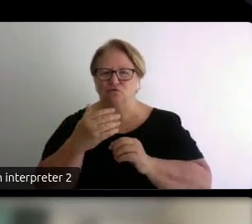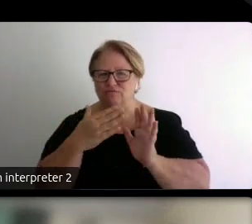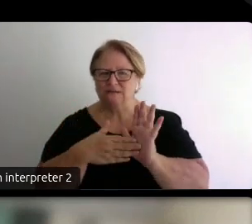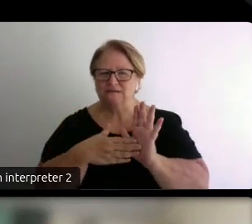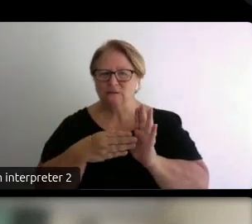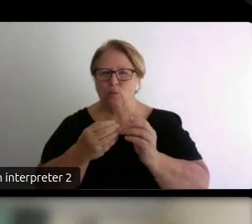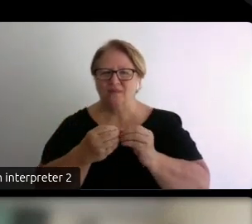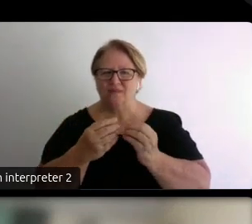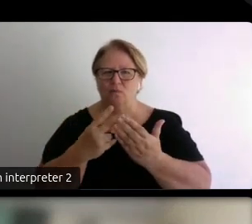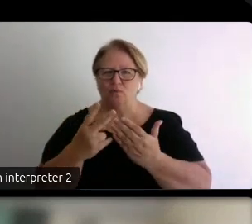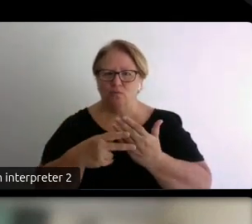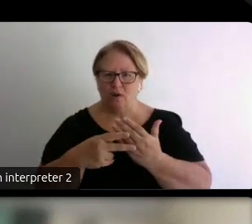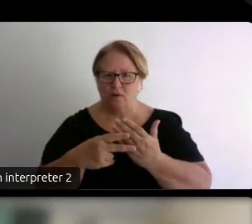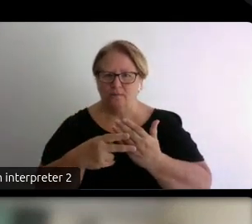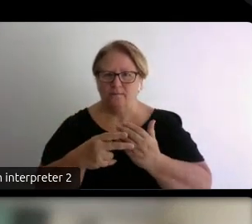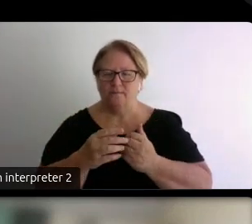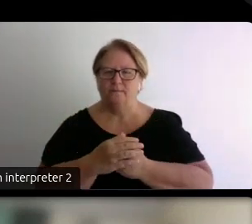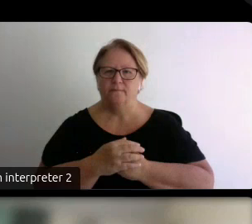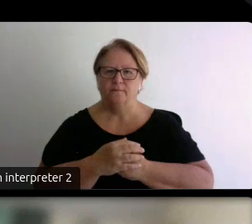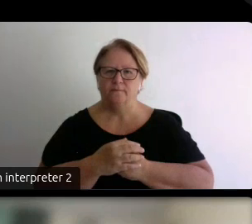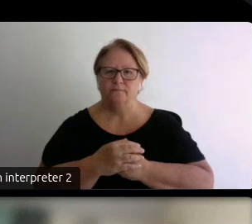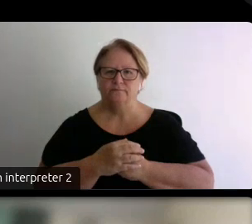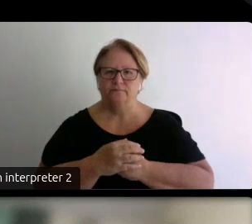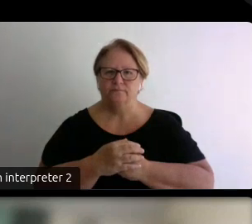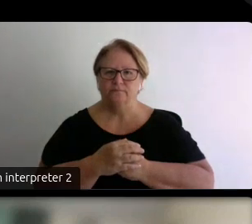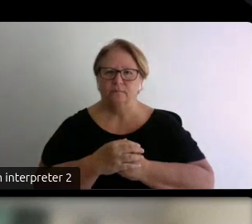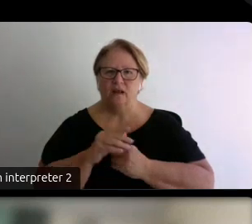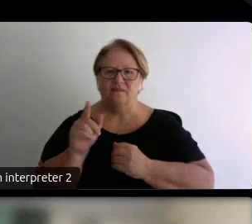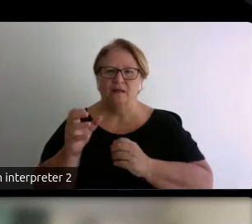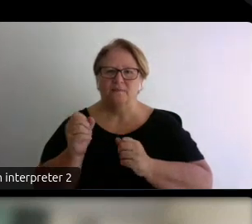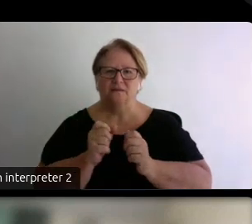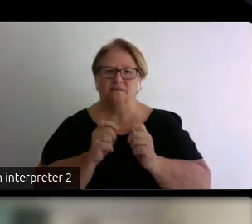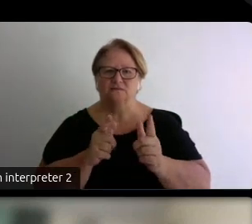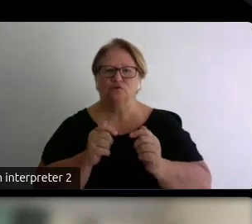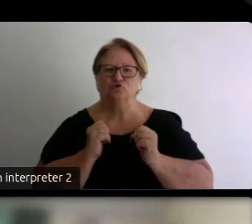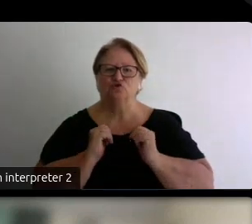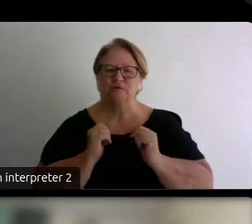Um and in order to be registered the agency must attend a training which is conducted by myself.